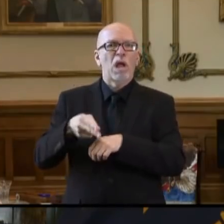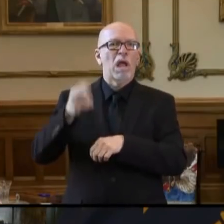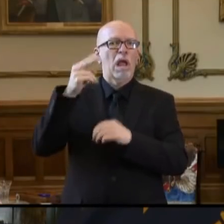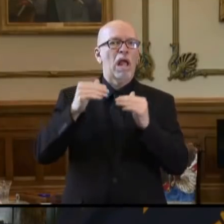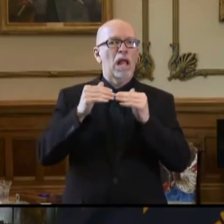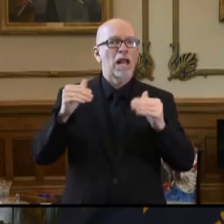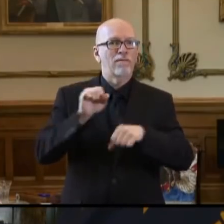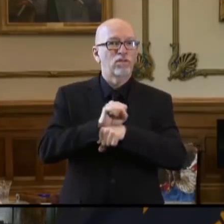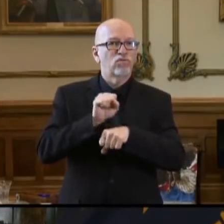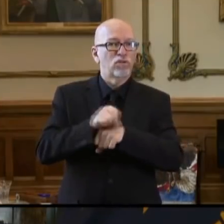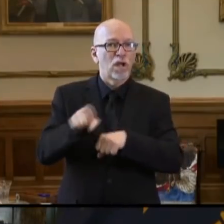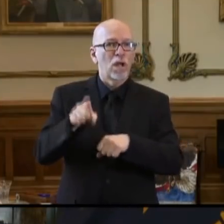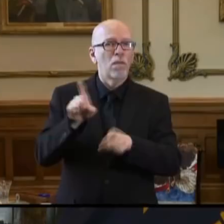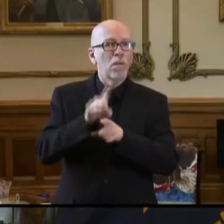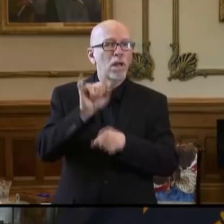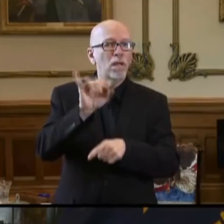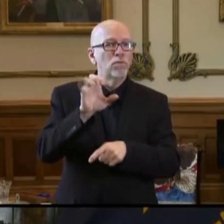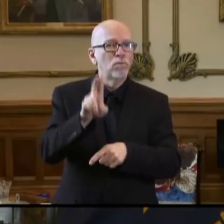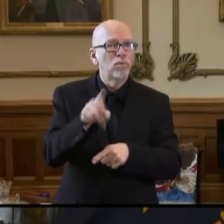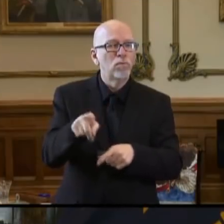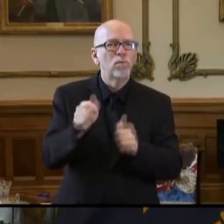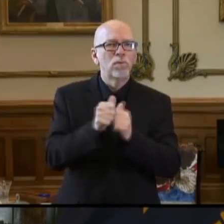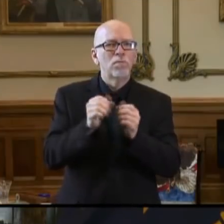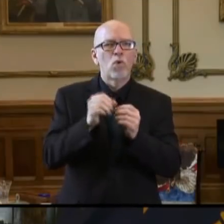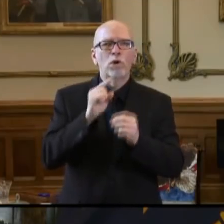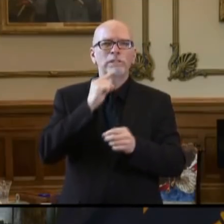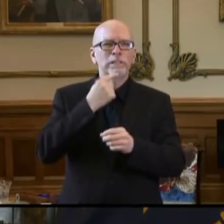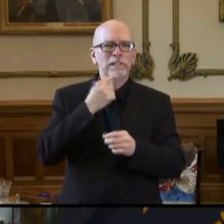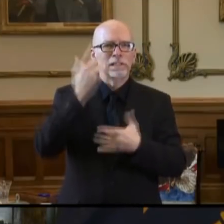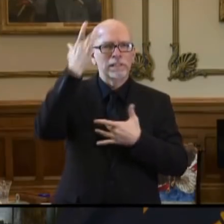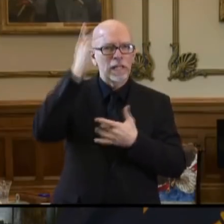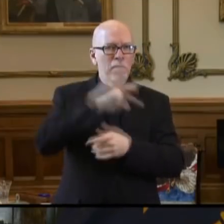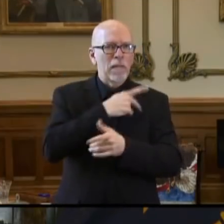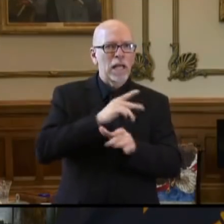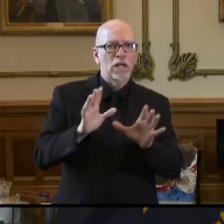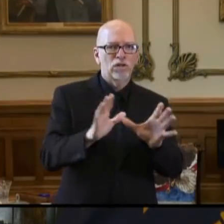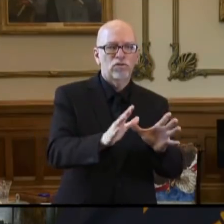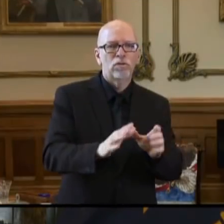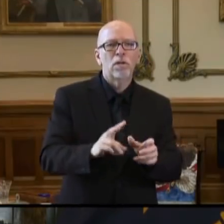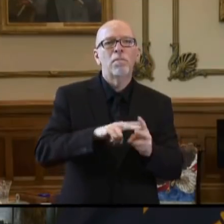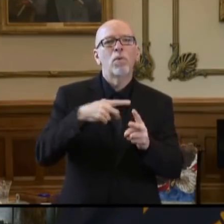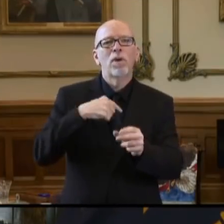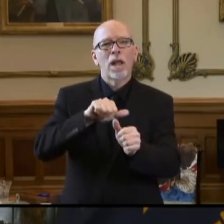OUR NURSES AND THOSE INDIVIDUALS THAT CAN WORK ON THE HIGHER LEVEL JOBS LIKE IN